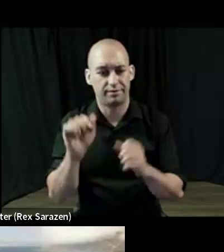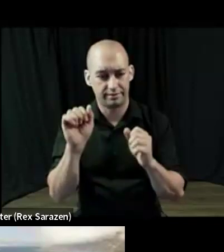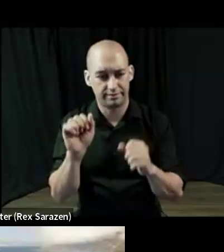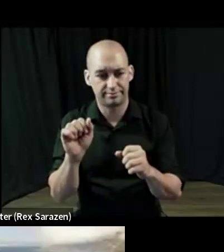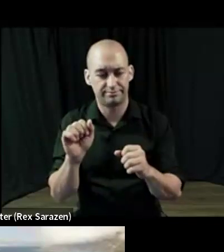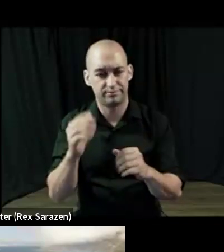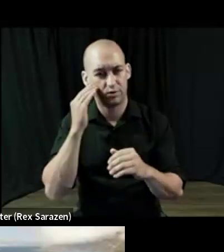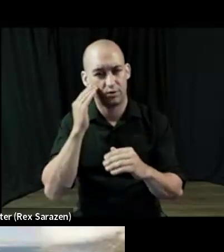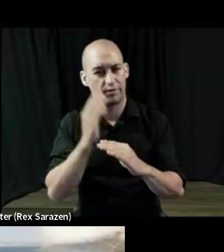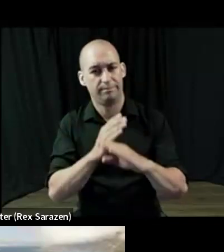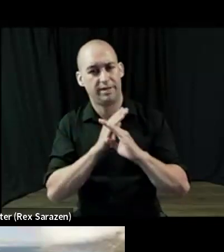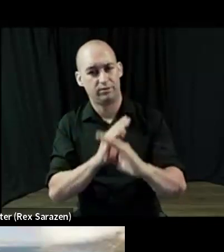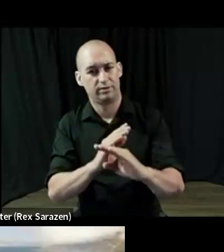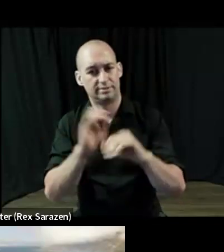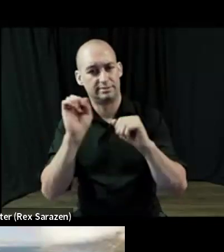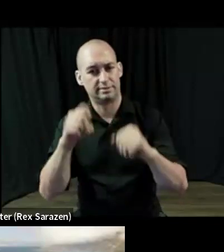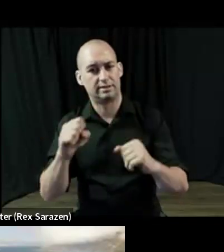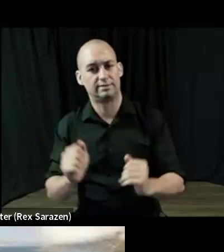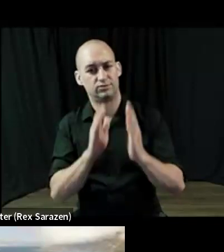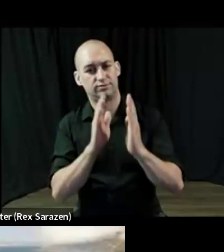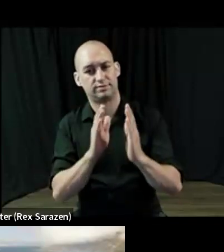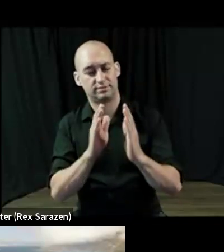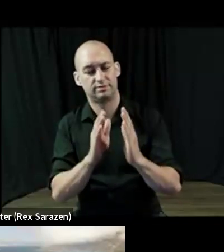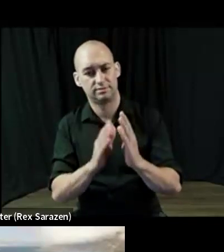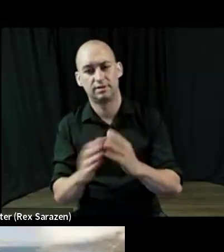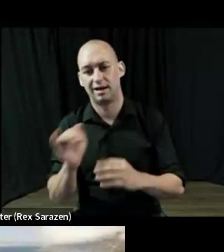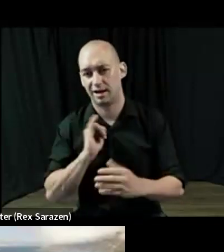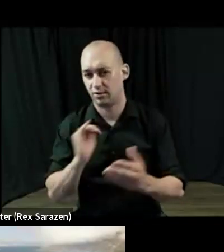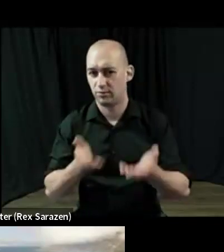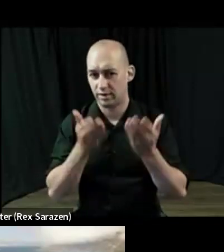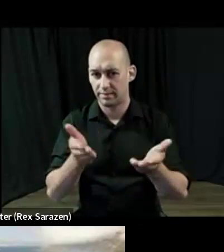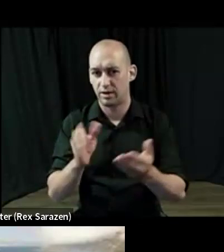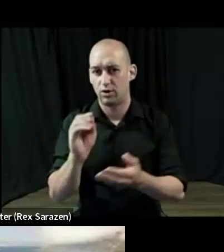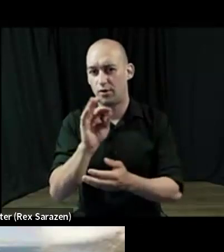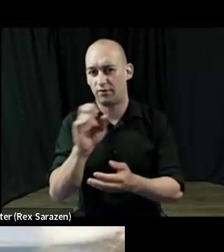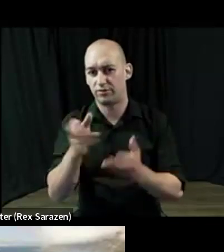addressed, and I would even recommend offering some type of compensation whether it's a stipend